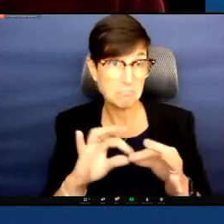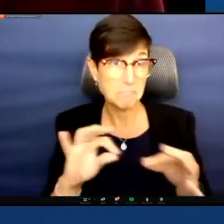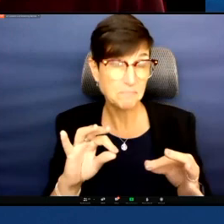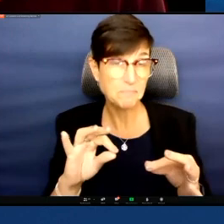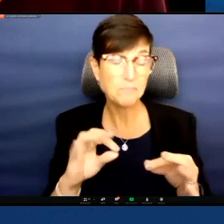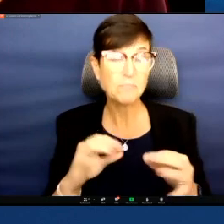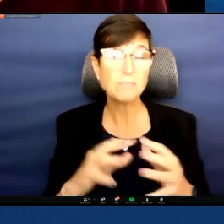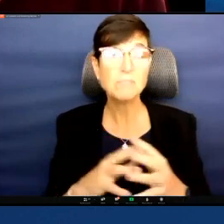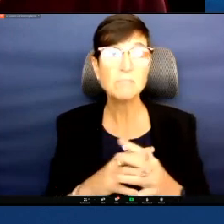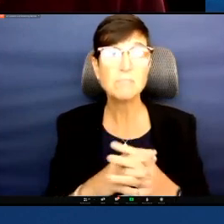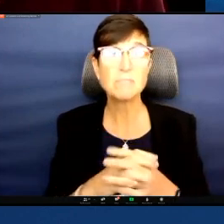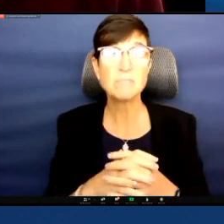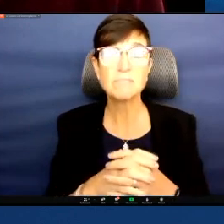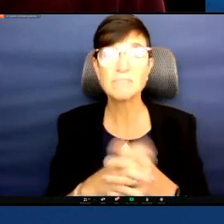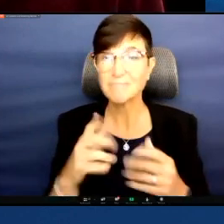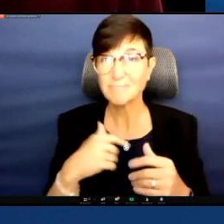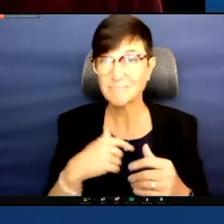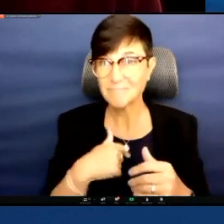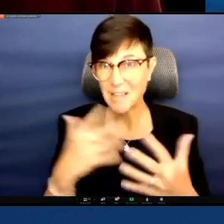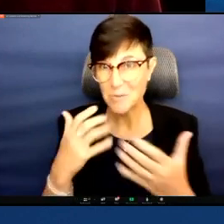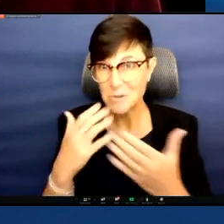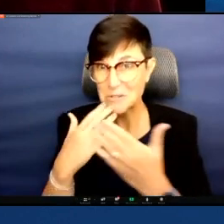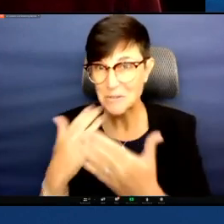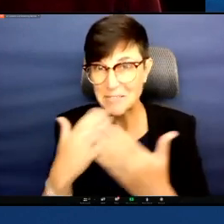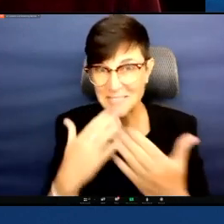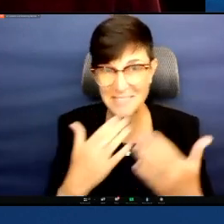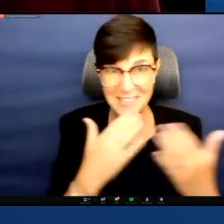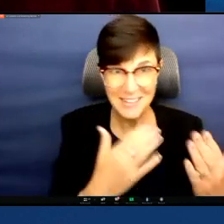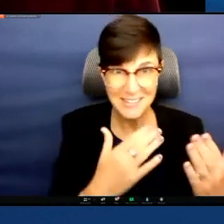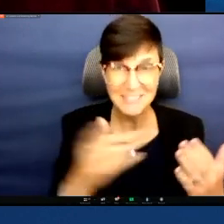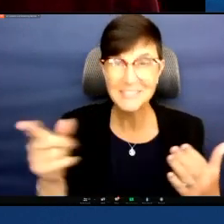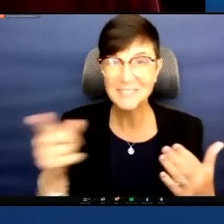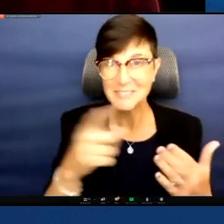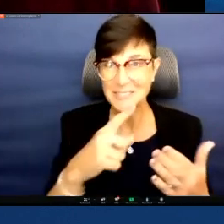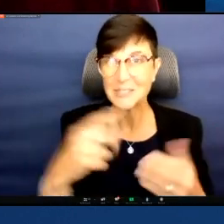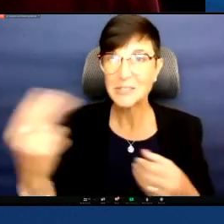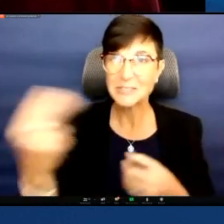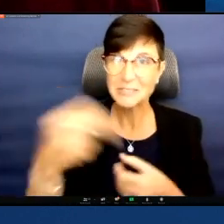I just want to thank everyone for participating. I hope that the information